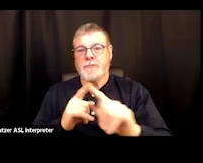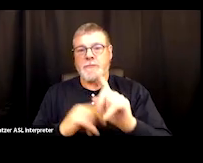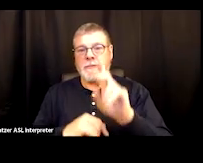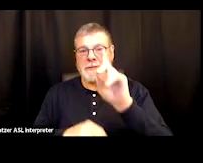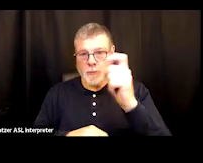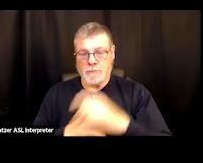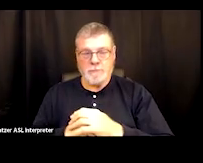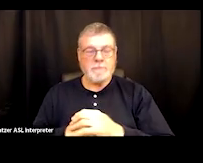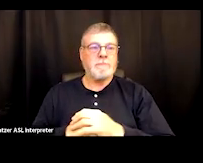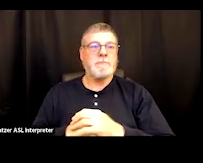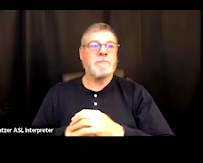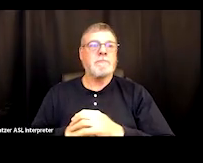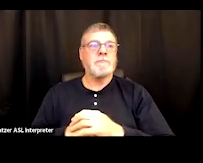You're welcome to take a look at those.